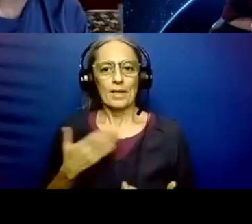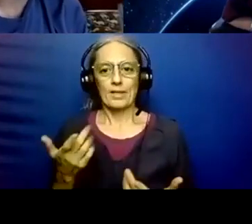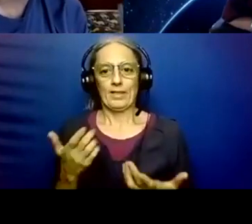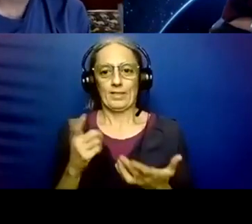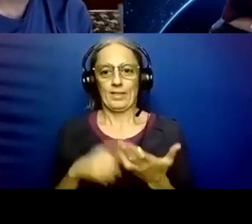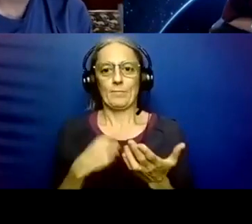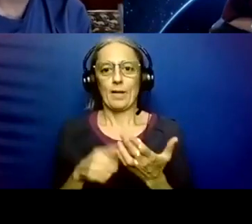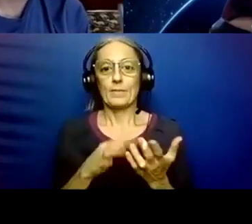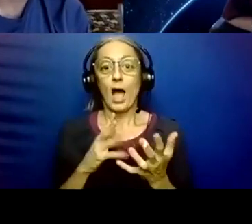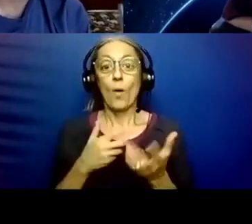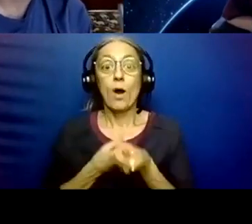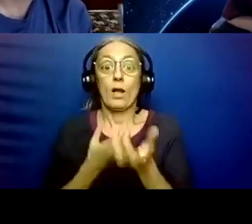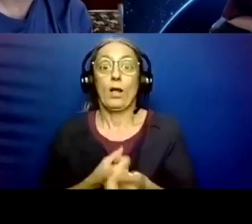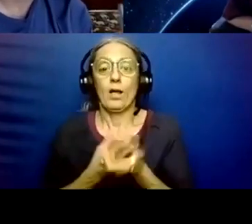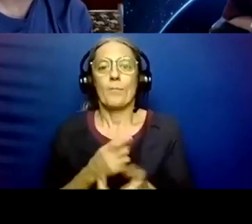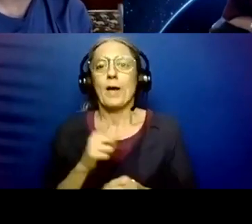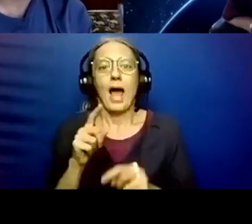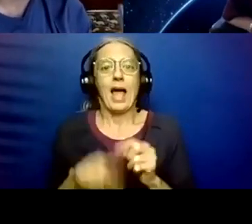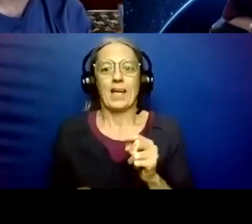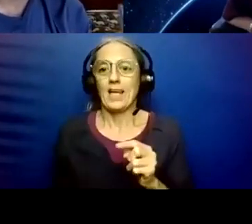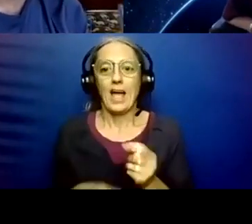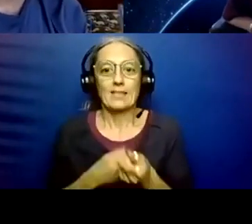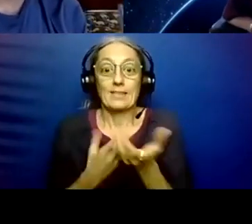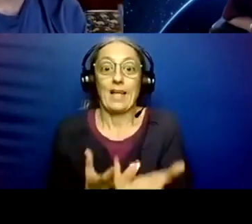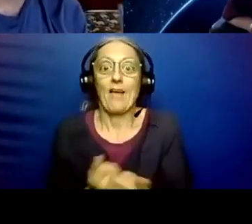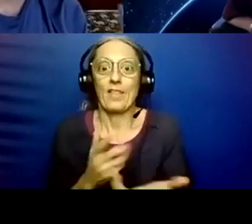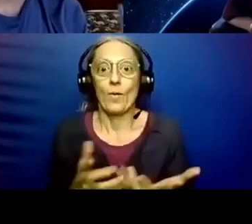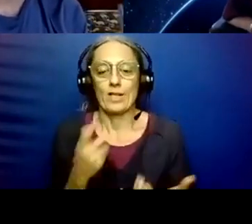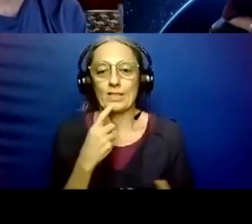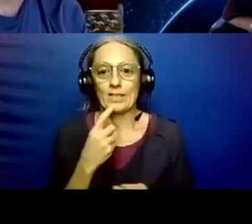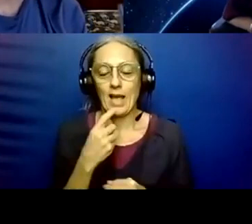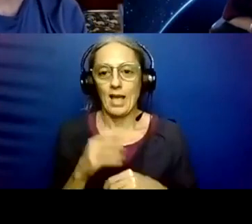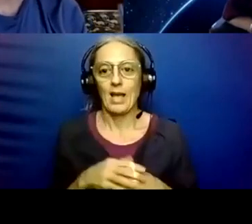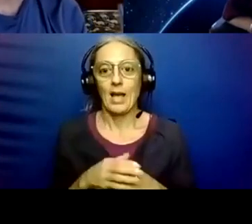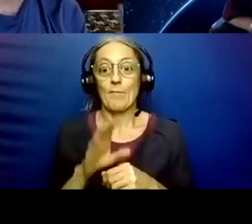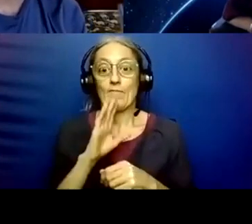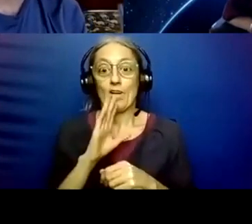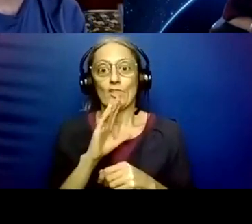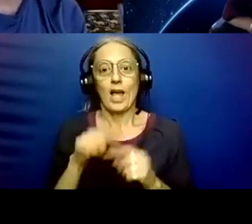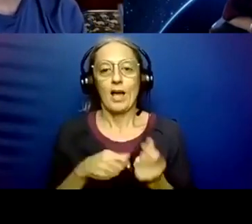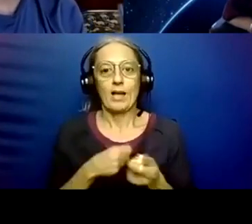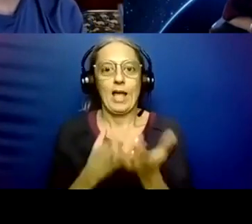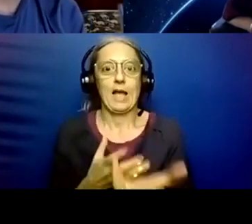what's your advice for keeping my spirits up? When I get frustrated because I can't say all I want to say,